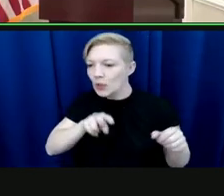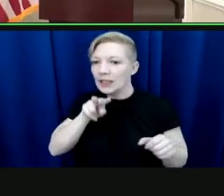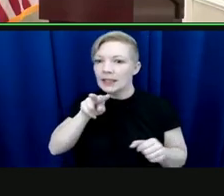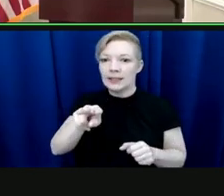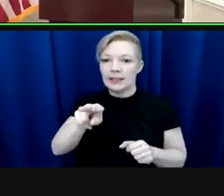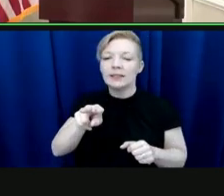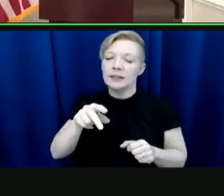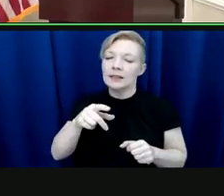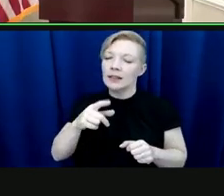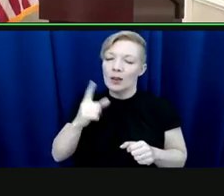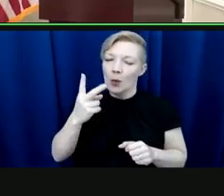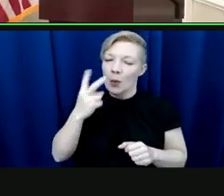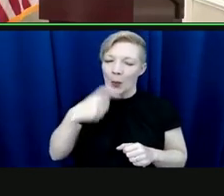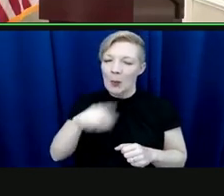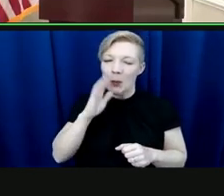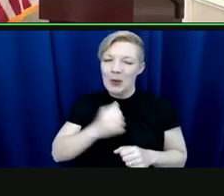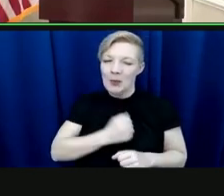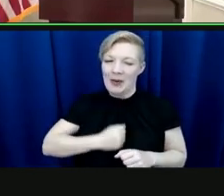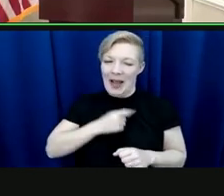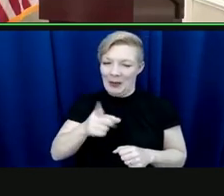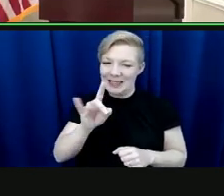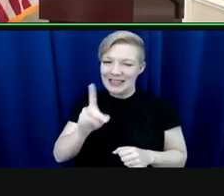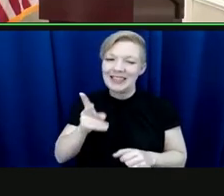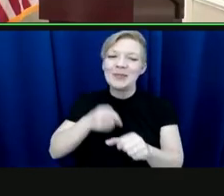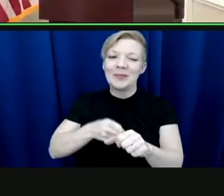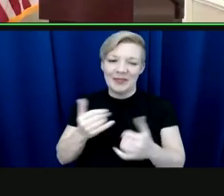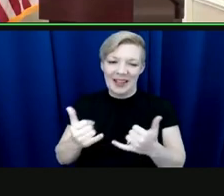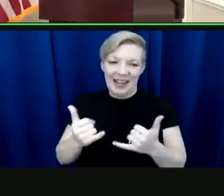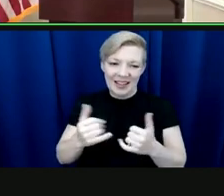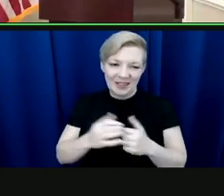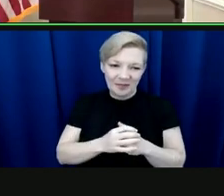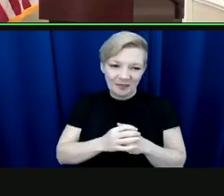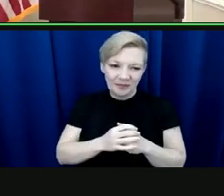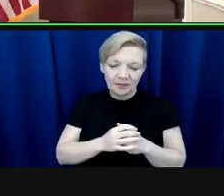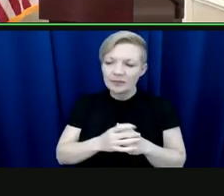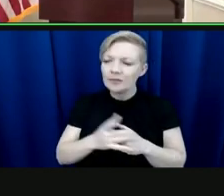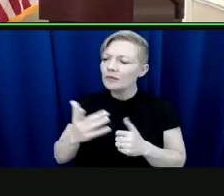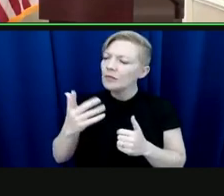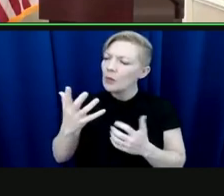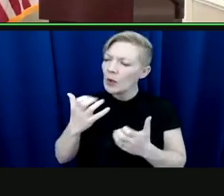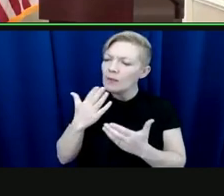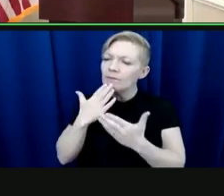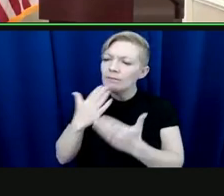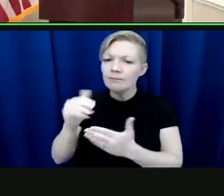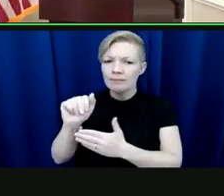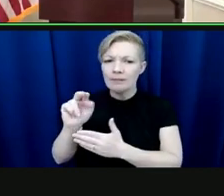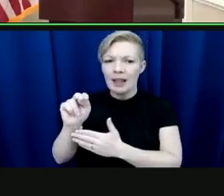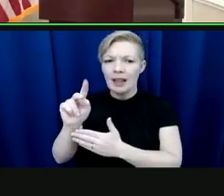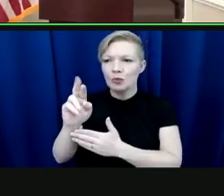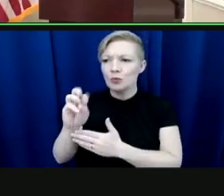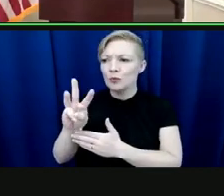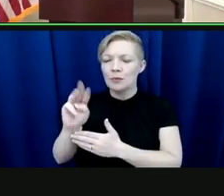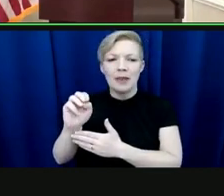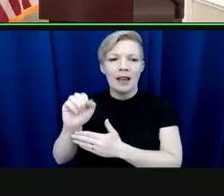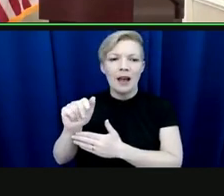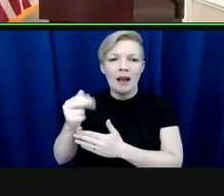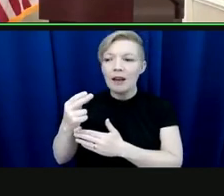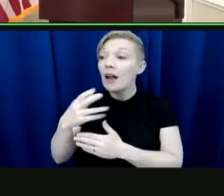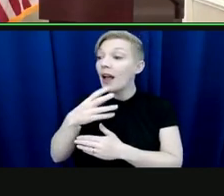I also want to just offer a huge thank you to Andrew Mayock, who is our Federal Government Chief Sustainability Officer,